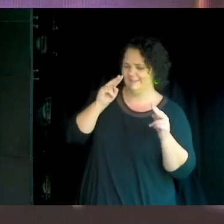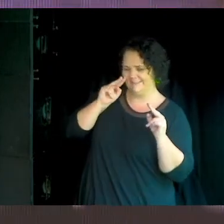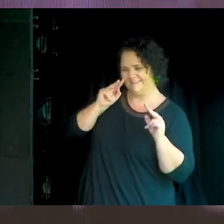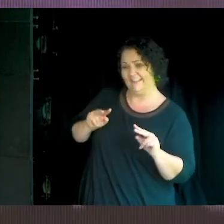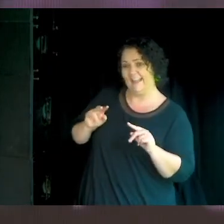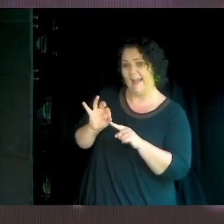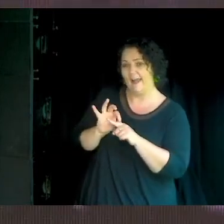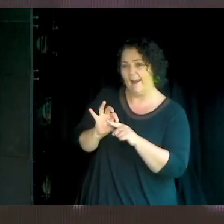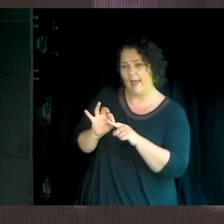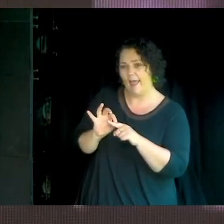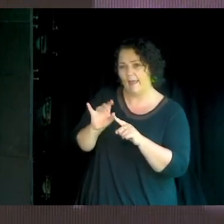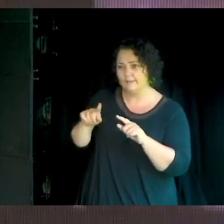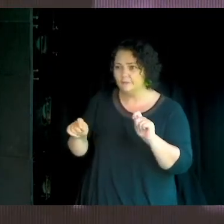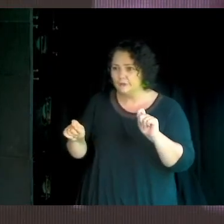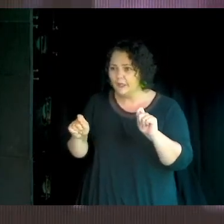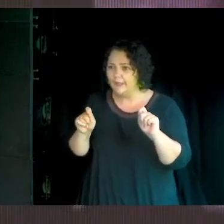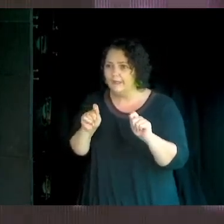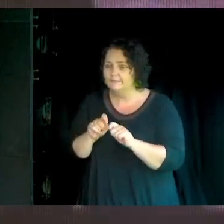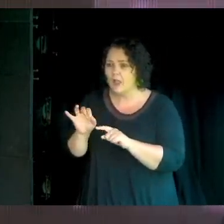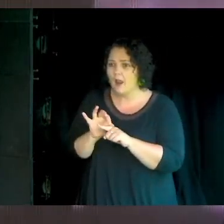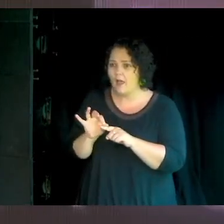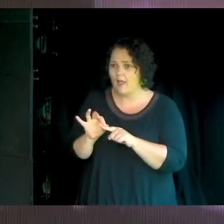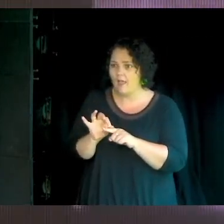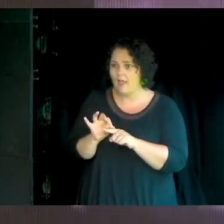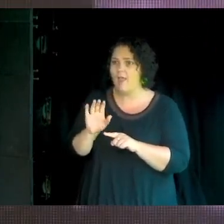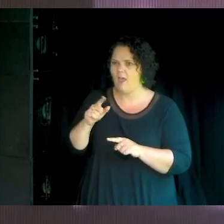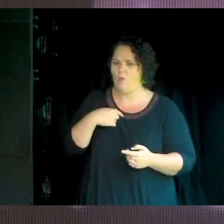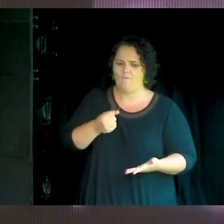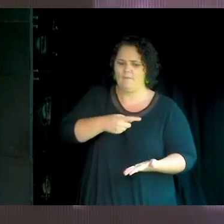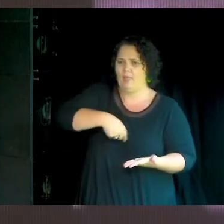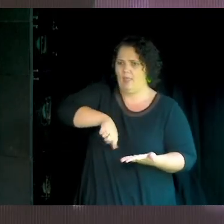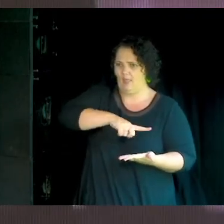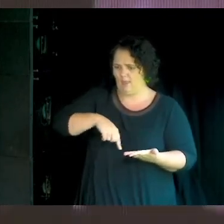so take it out so this is my serving plate I'll just put it here first so you see how when the